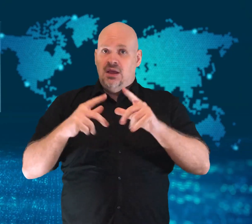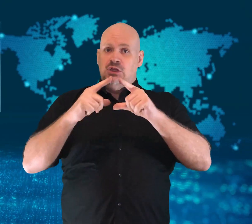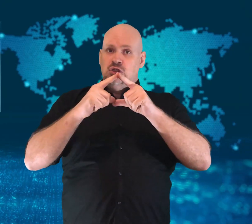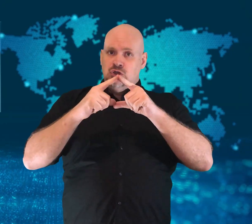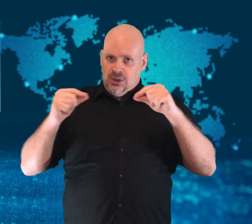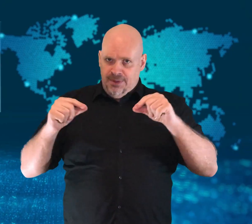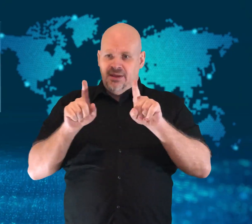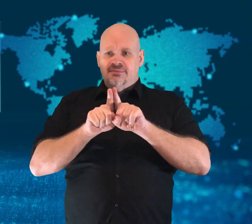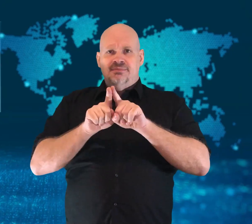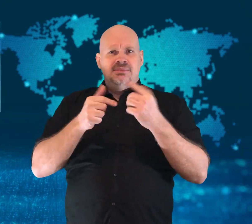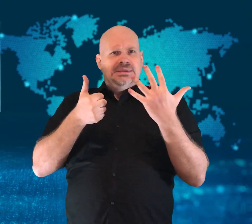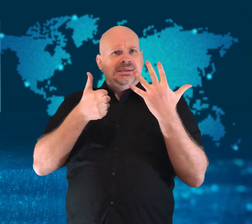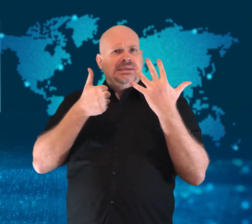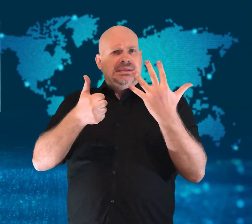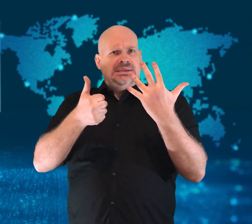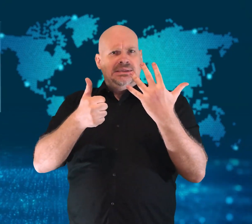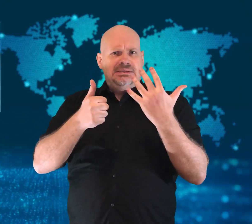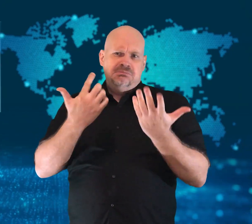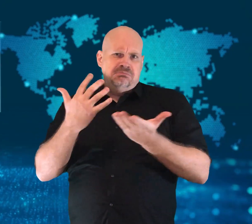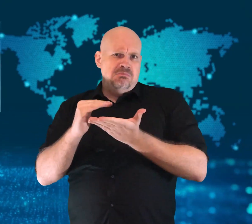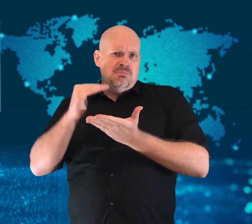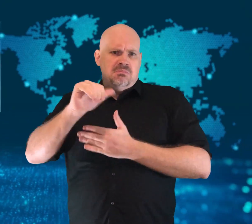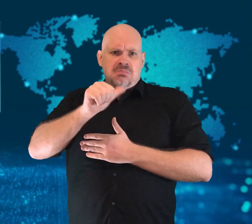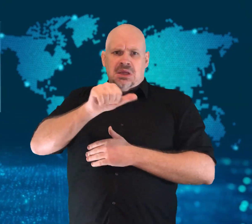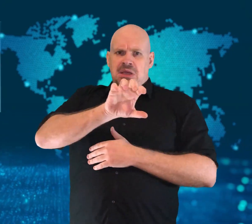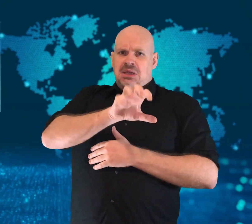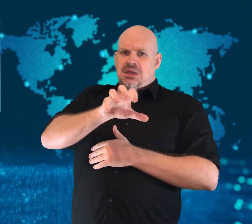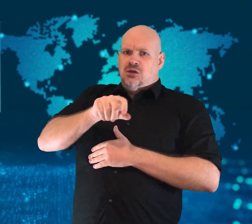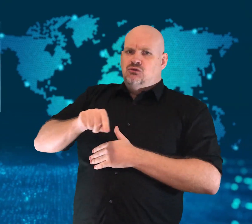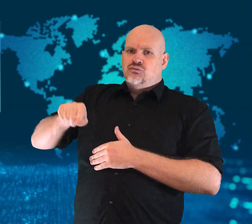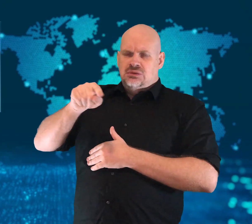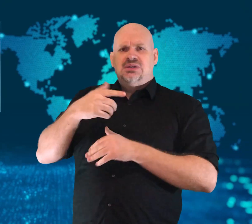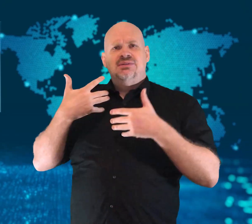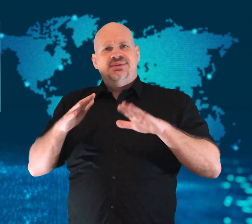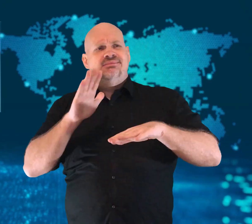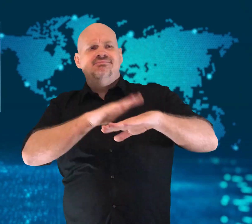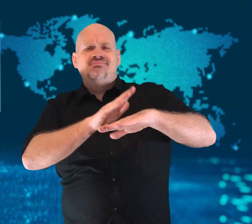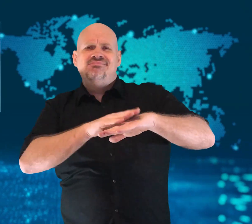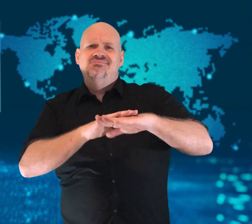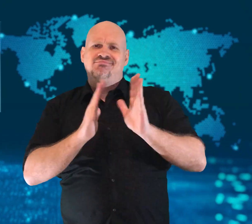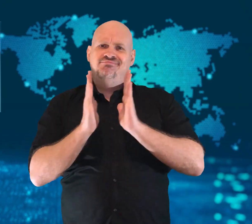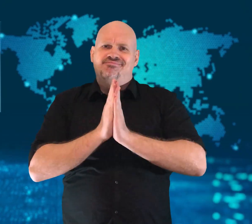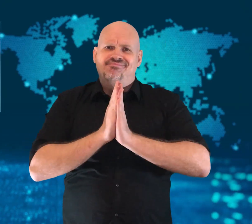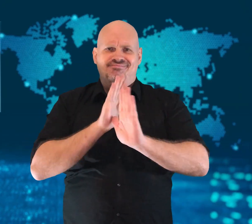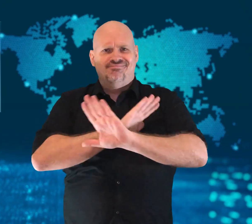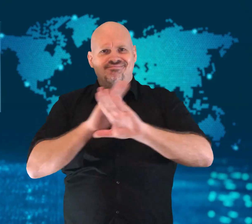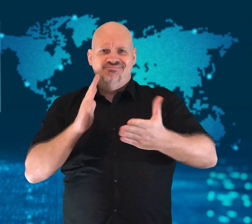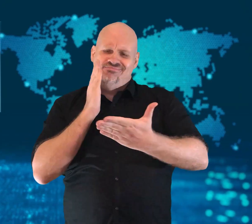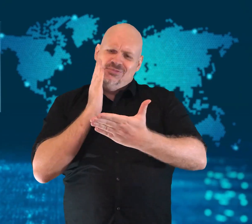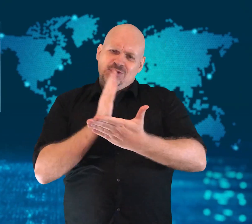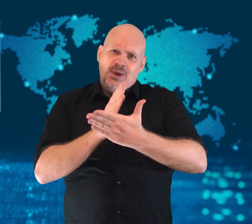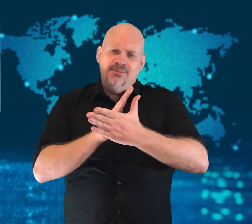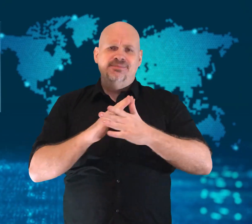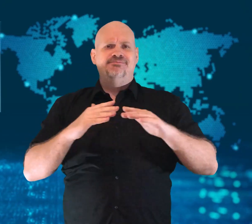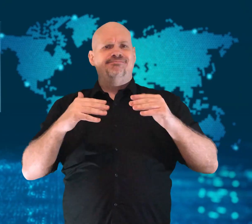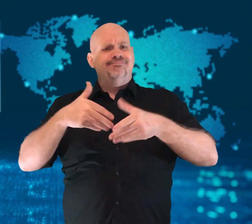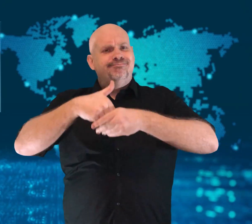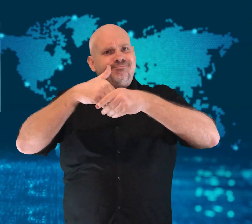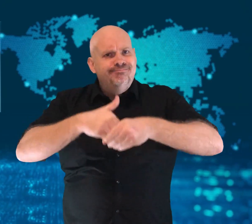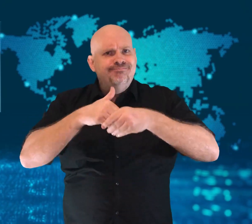The US, Japan, and at least six other countries